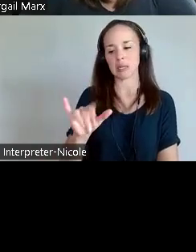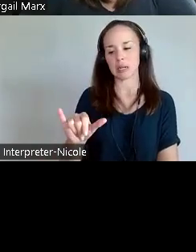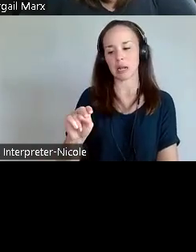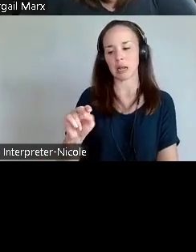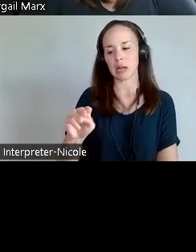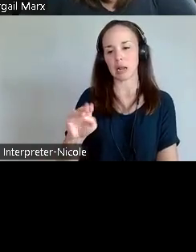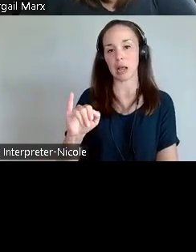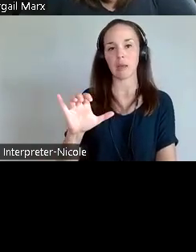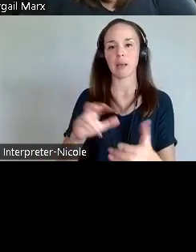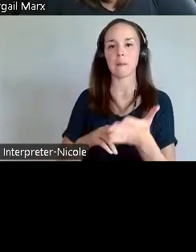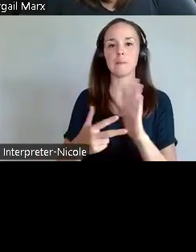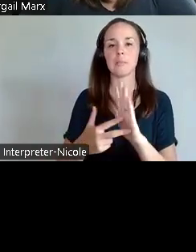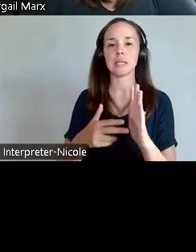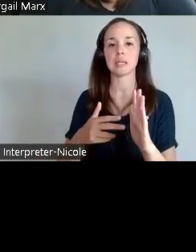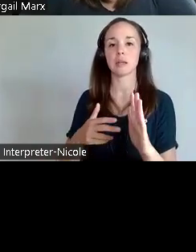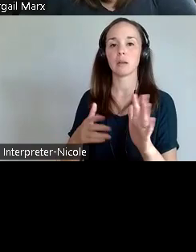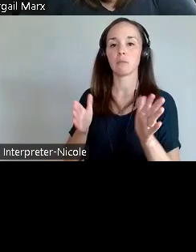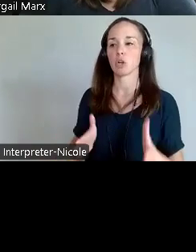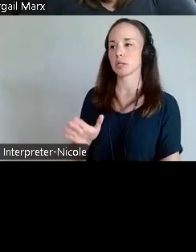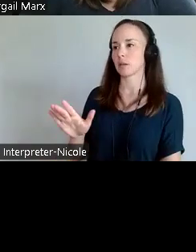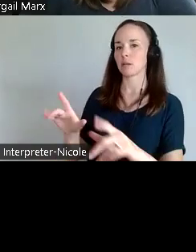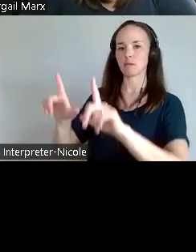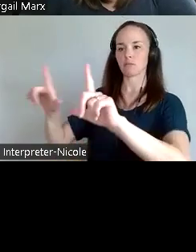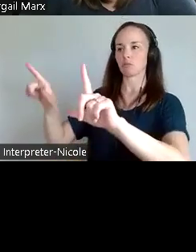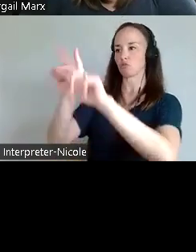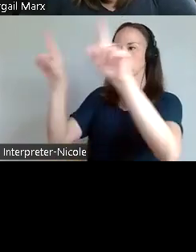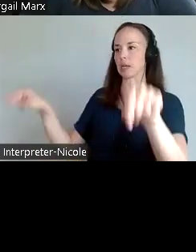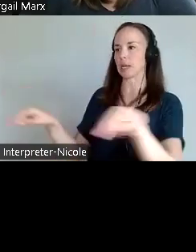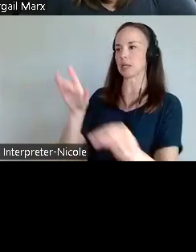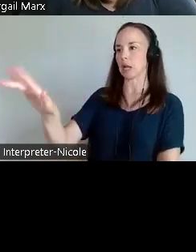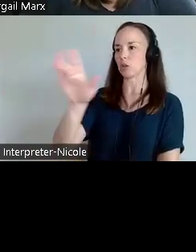when you touch the screen, and they usually have voice output with them.